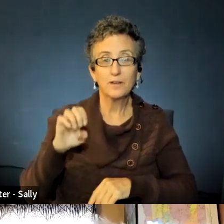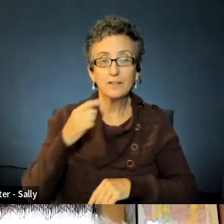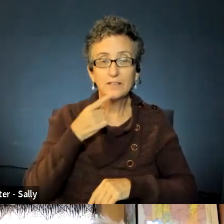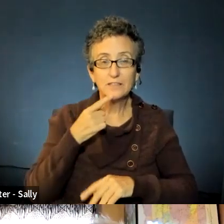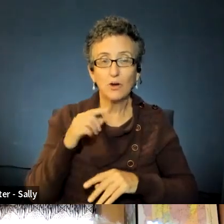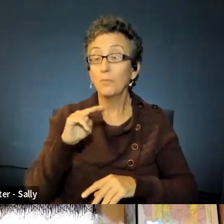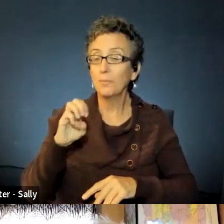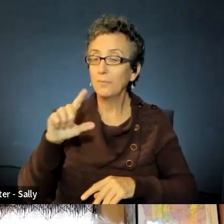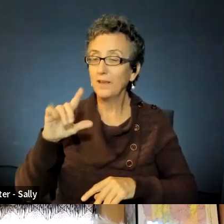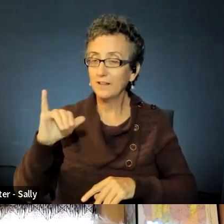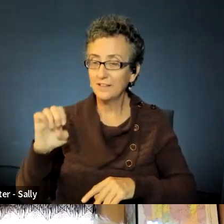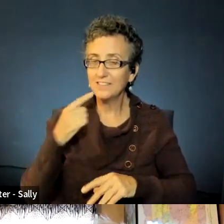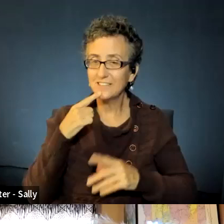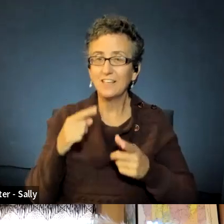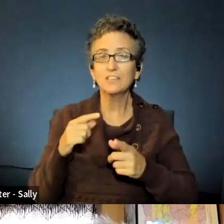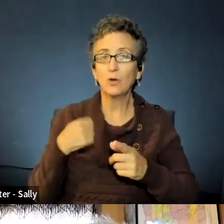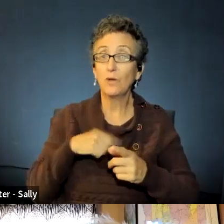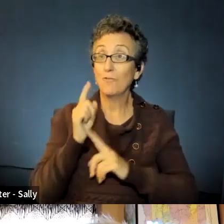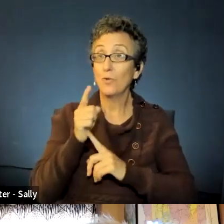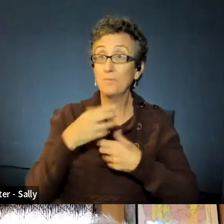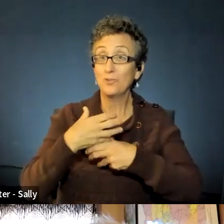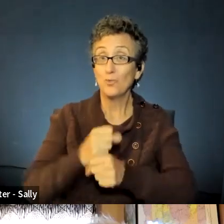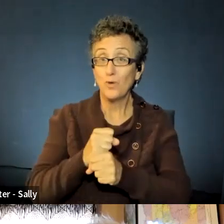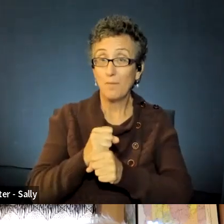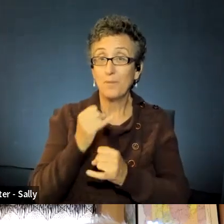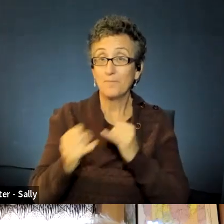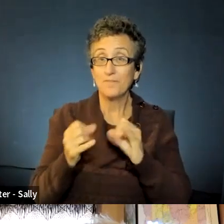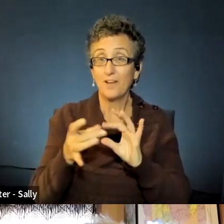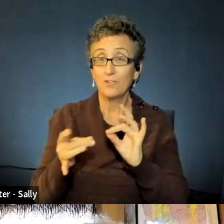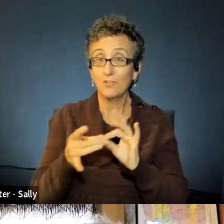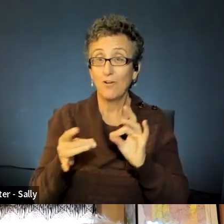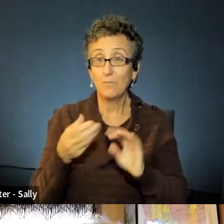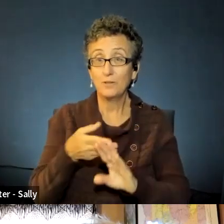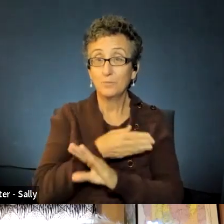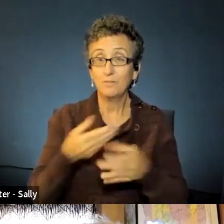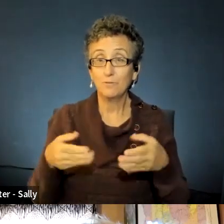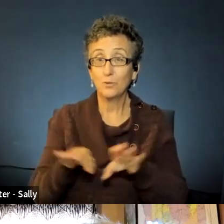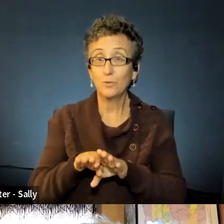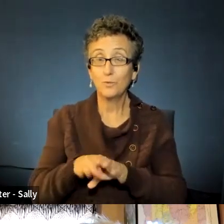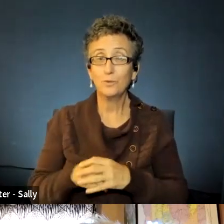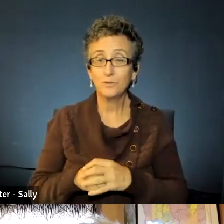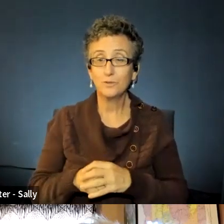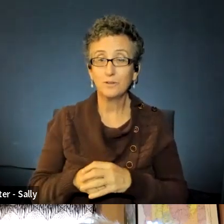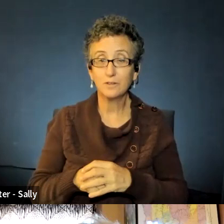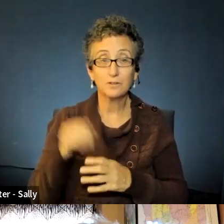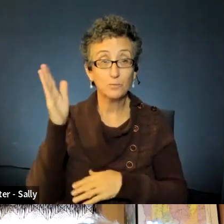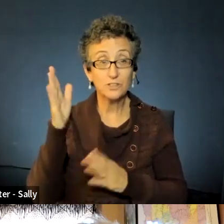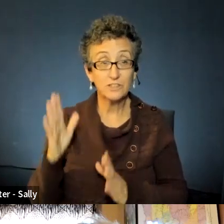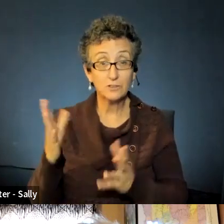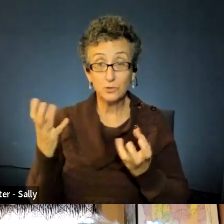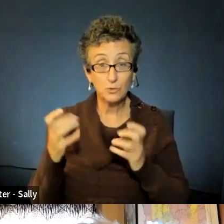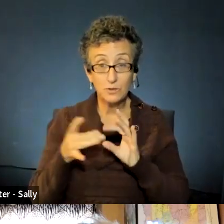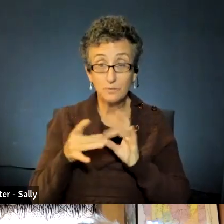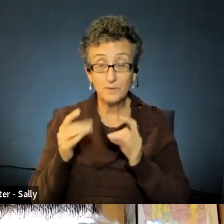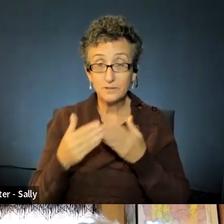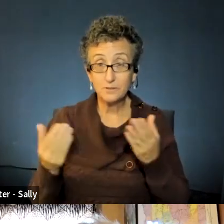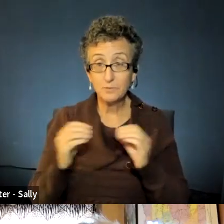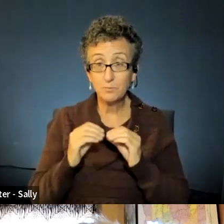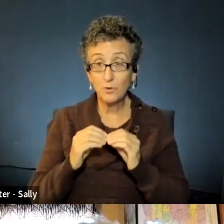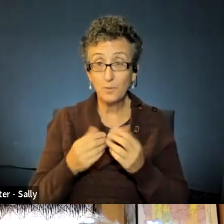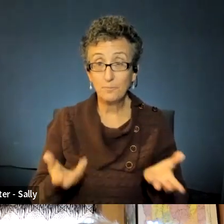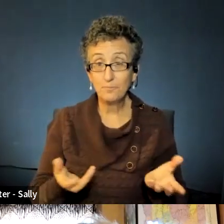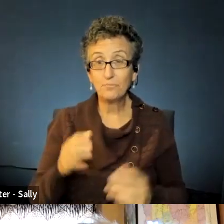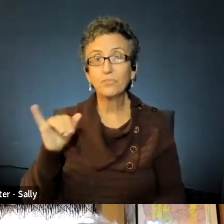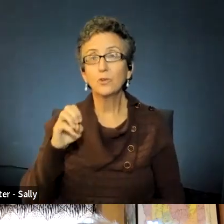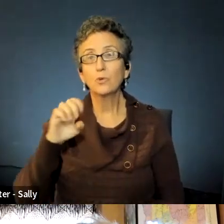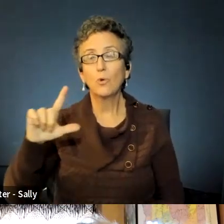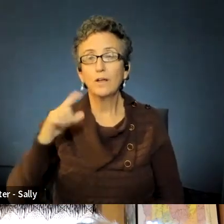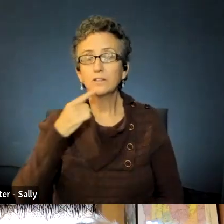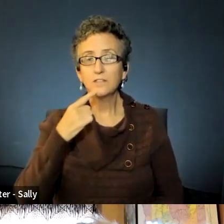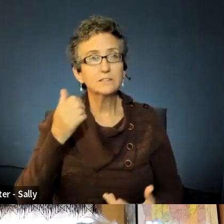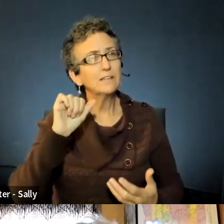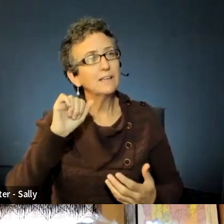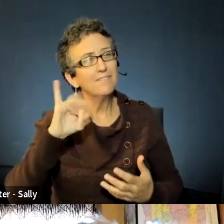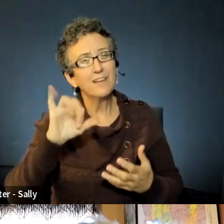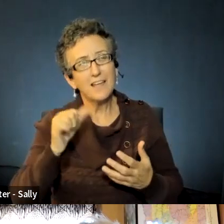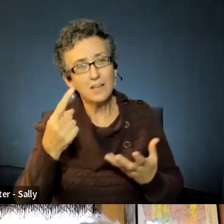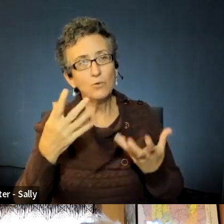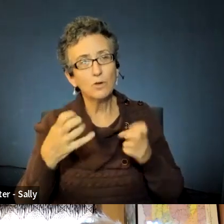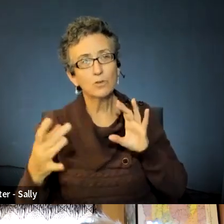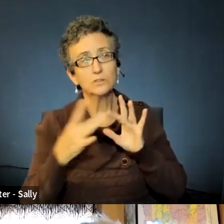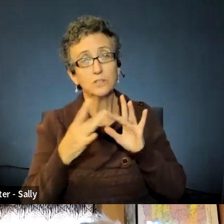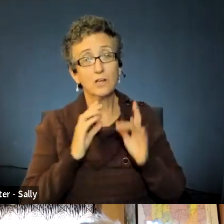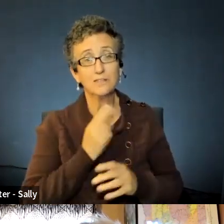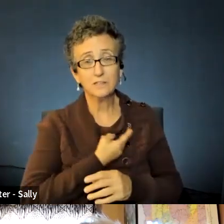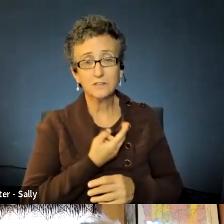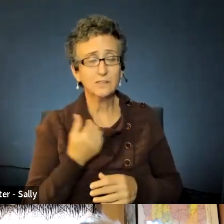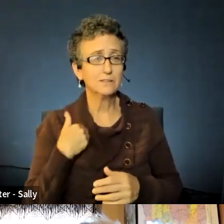Just that the iPads have like hotspots in them. So if they don't have Internet, it's still a challenge, we don't have Internet at home. In our area. So you know, with COVID, it was a challenge because we have to mail things, but we got that process pretty well down where we send the box with them and they can return them, we use the mail. We got pretty creative, I think. On how to do that, and how to return the rural consumer.